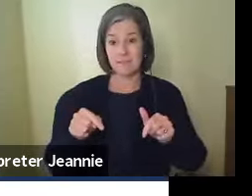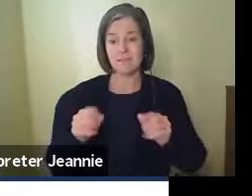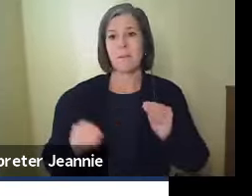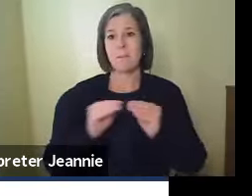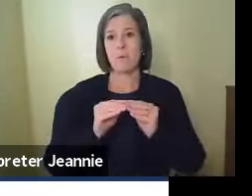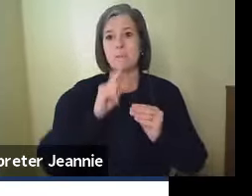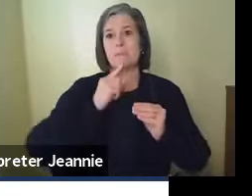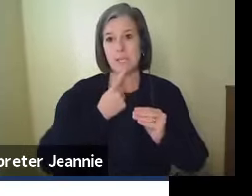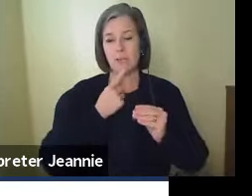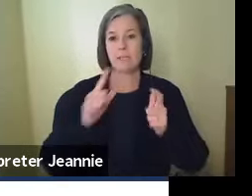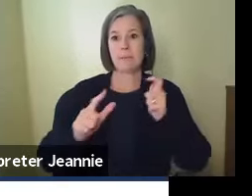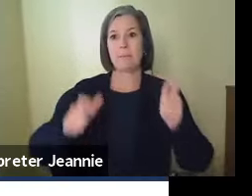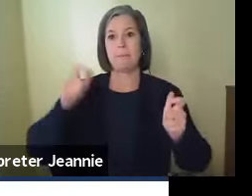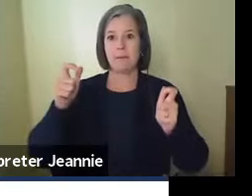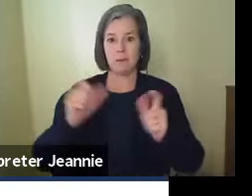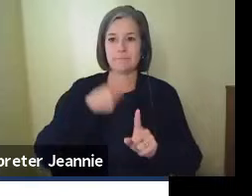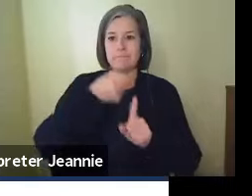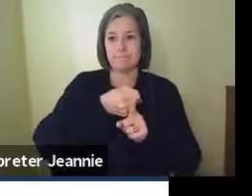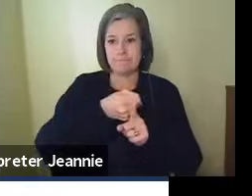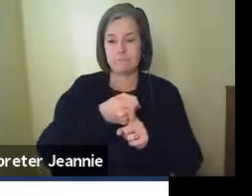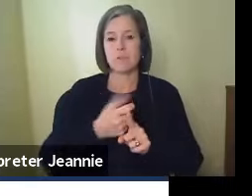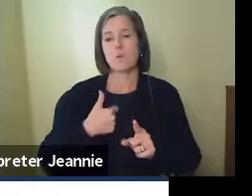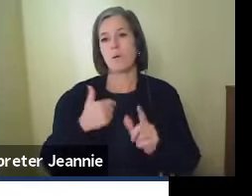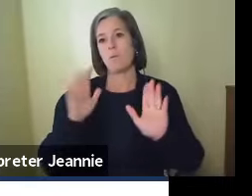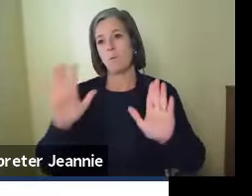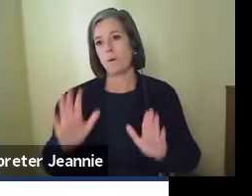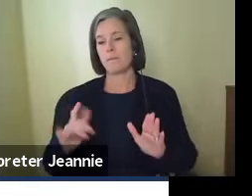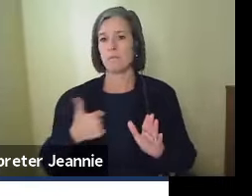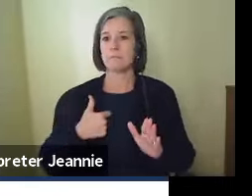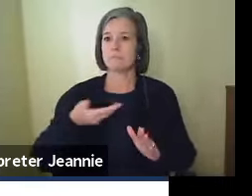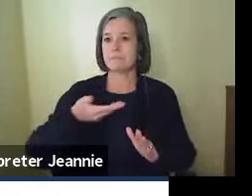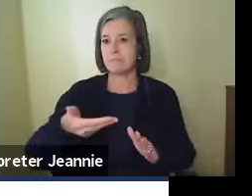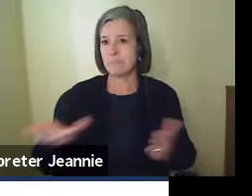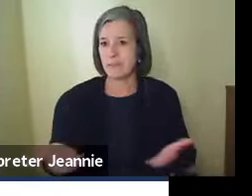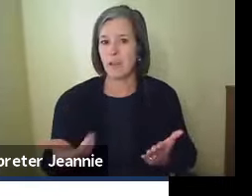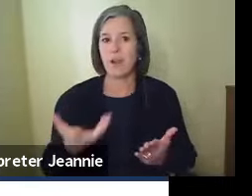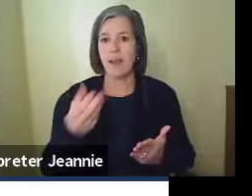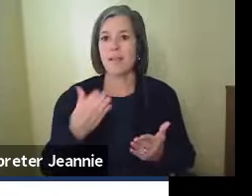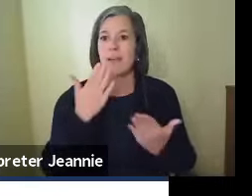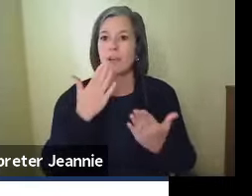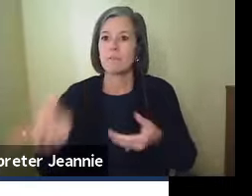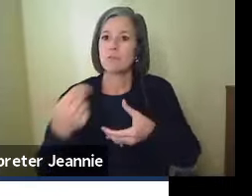It's wonderful to be with you all and thank you for joining in to hear this really important information.